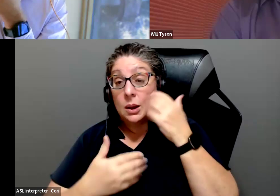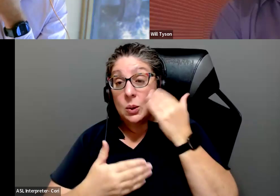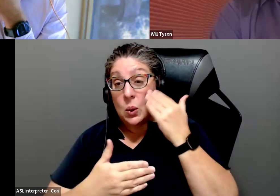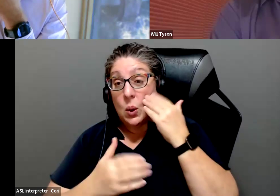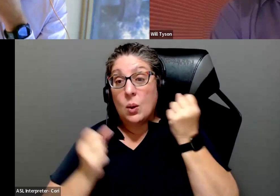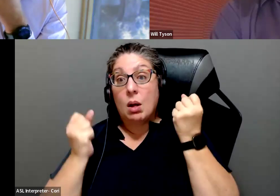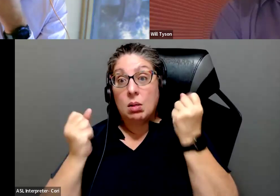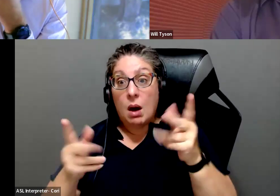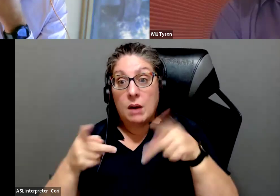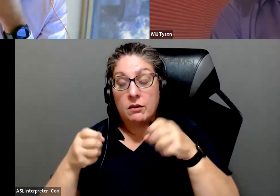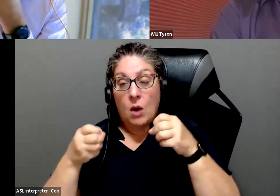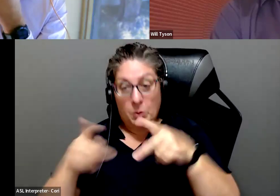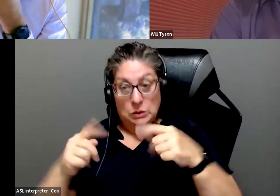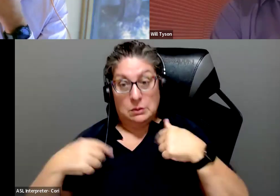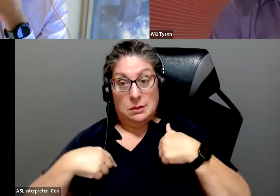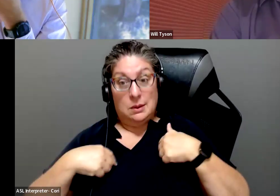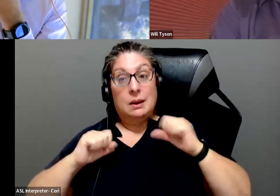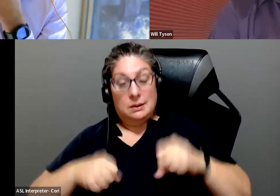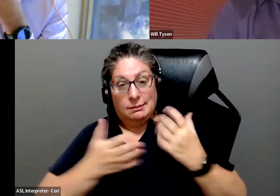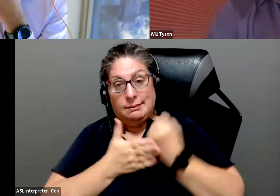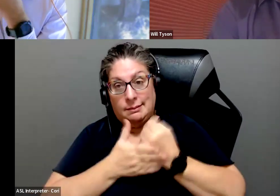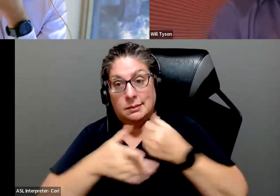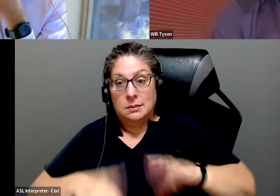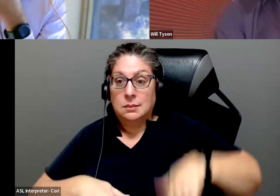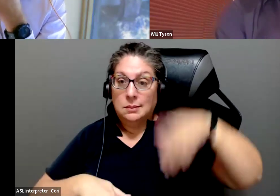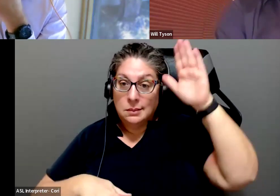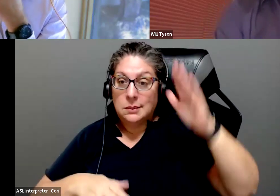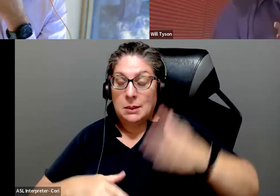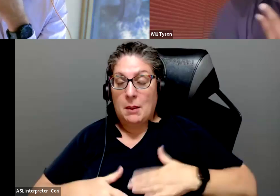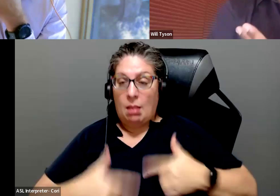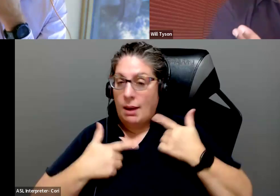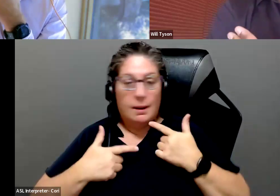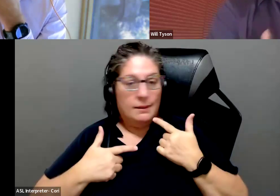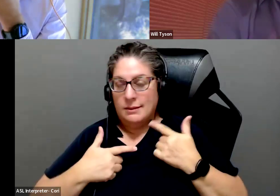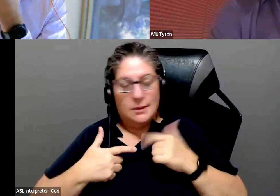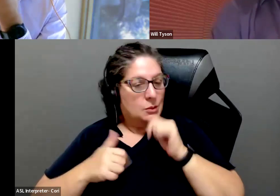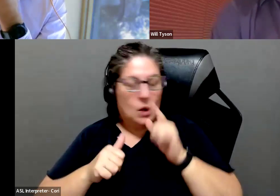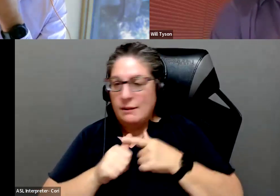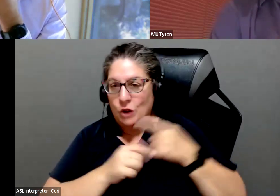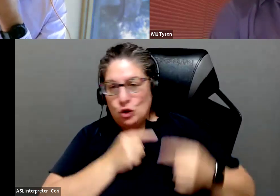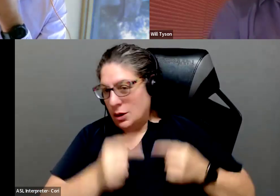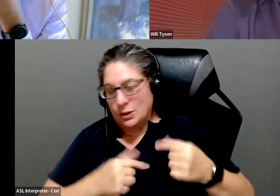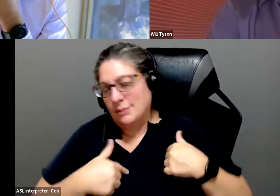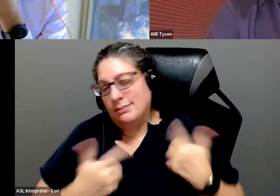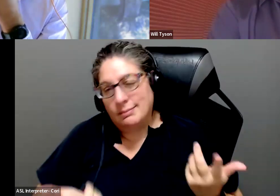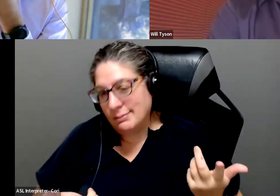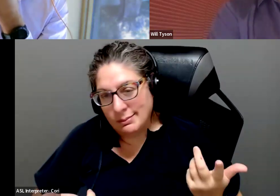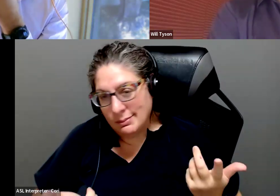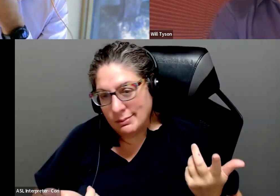opportunities that I had throughout my life. I am not a first generation, was not a first generation